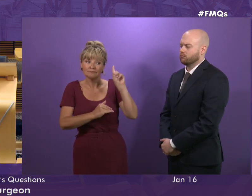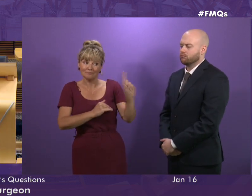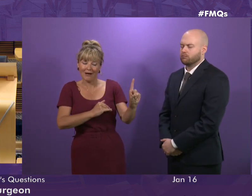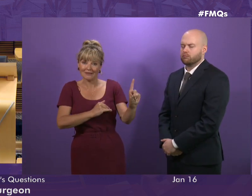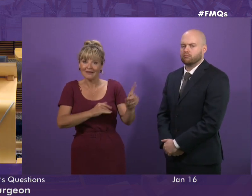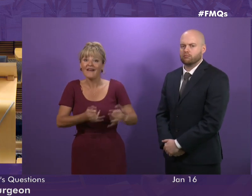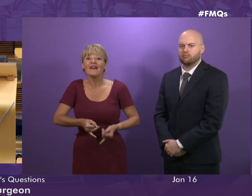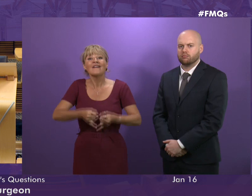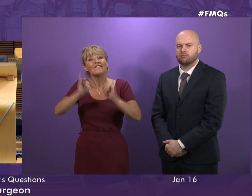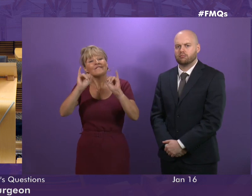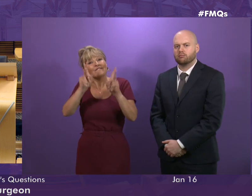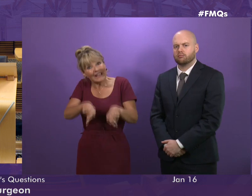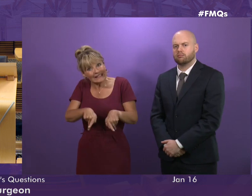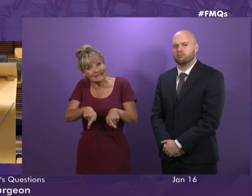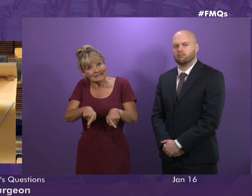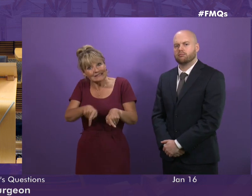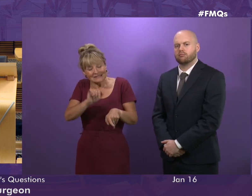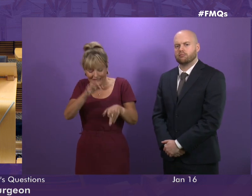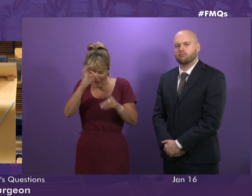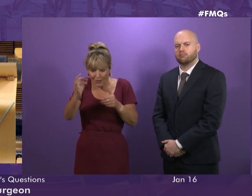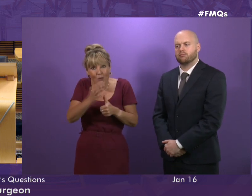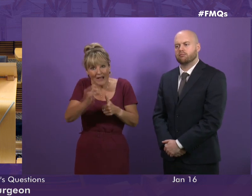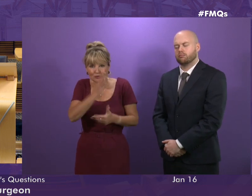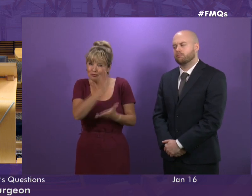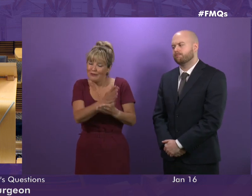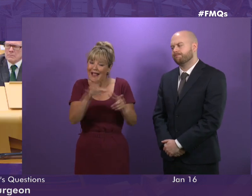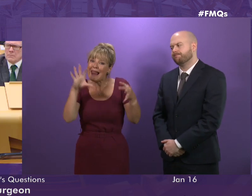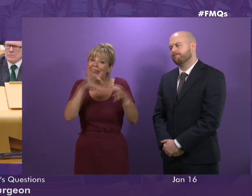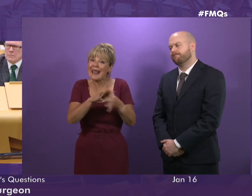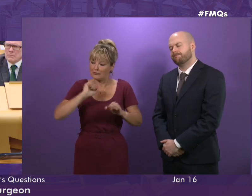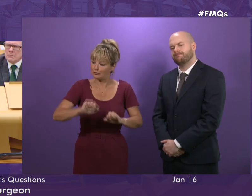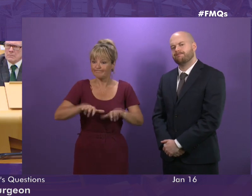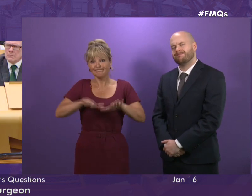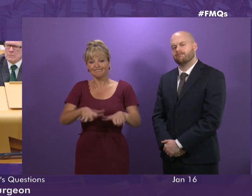entirely matters for the law officers—the Lord Advocate and the Solicitor General. They